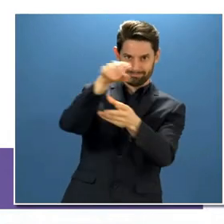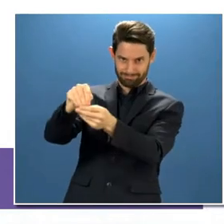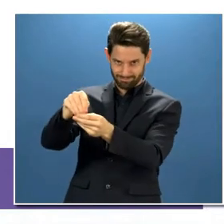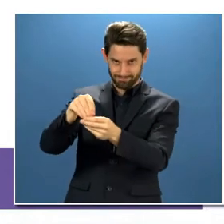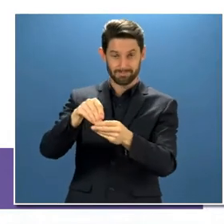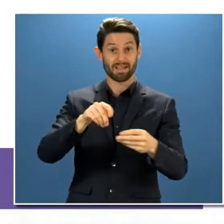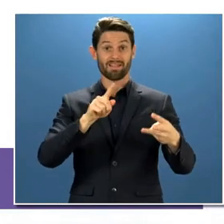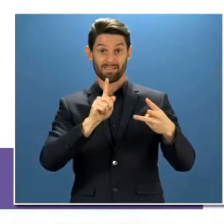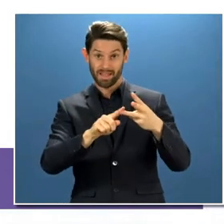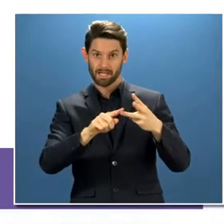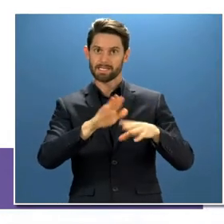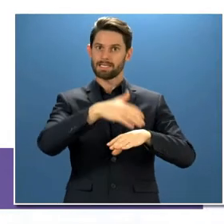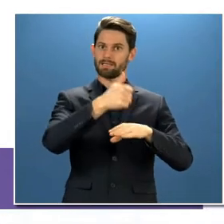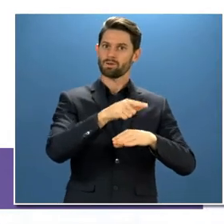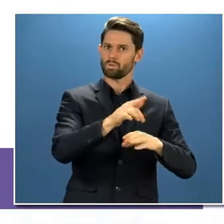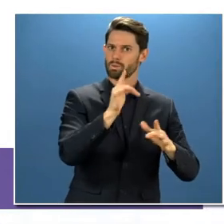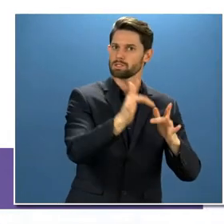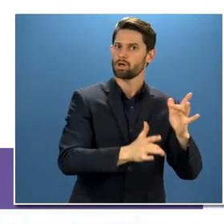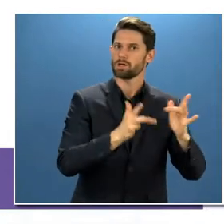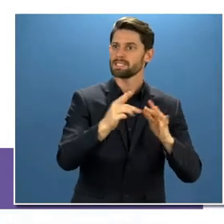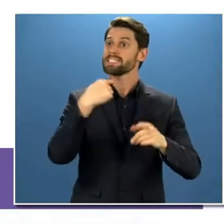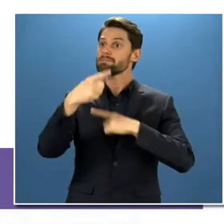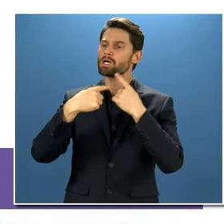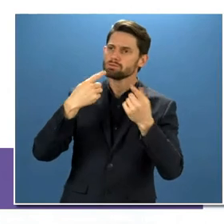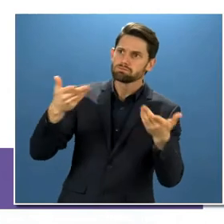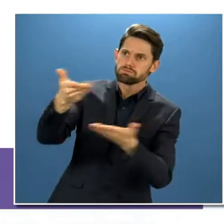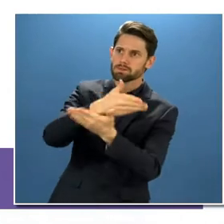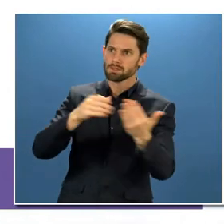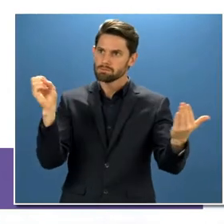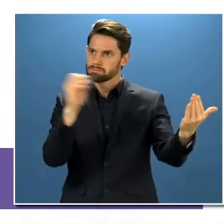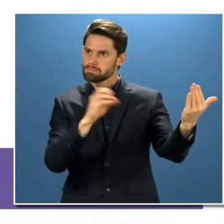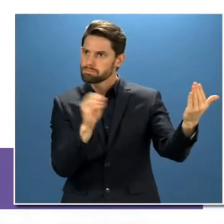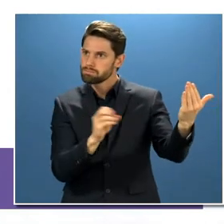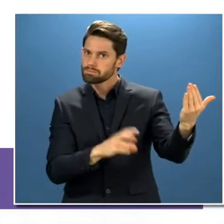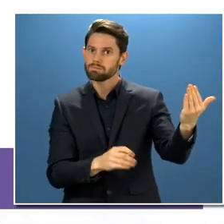all people to look at, to learn from, and to encourage people with disability,